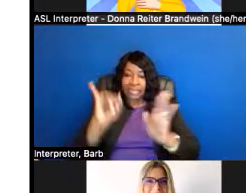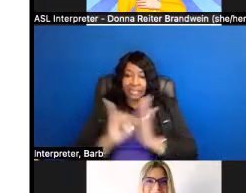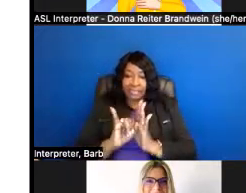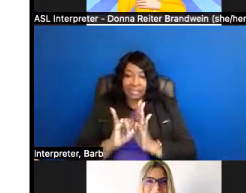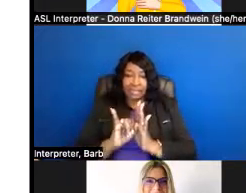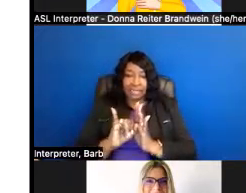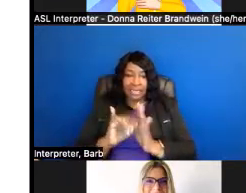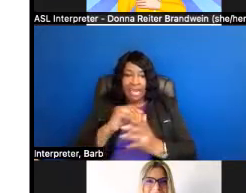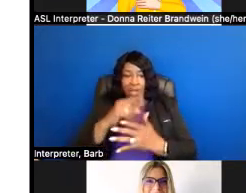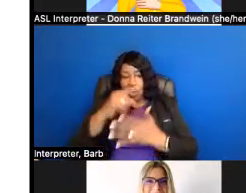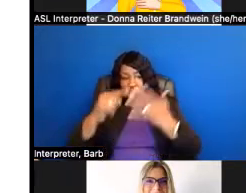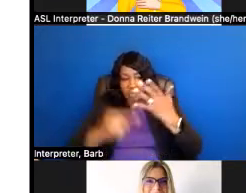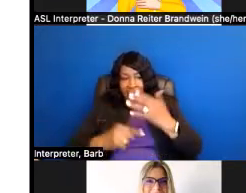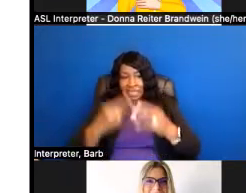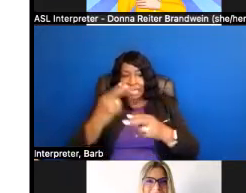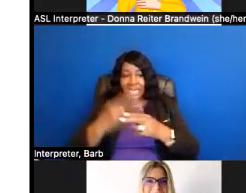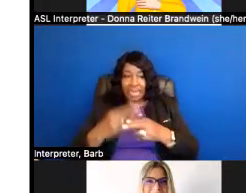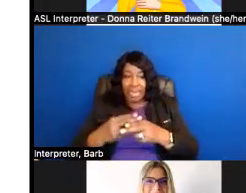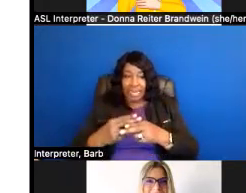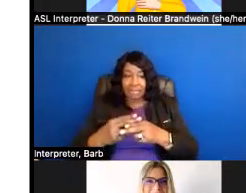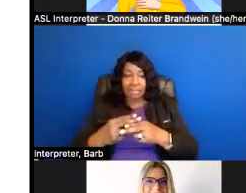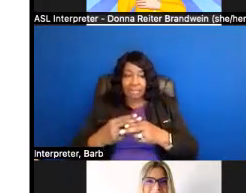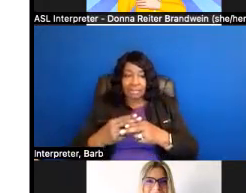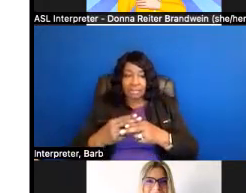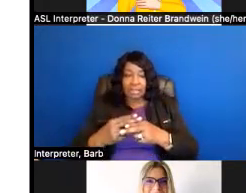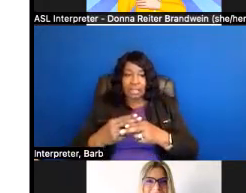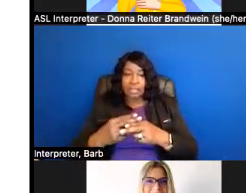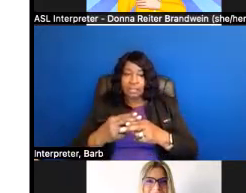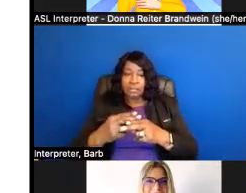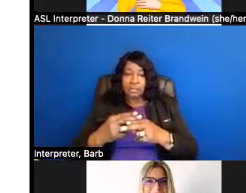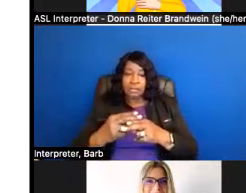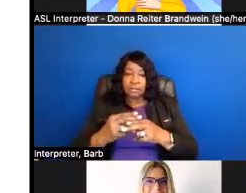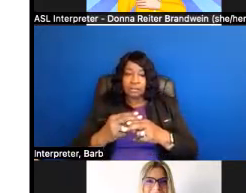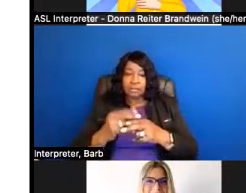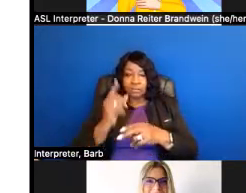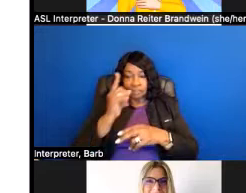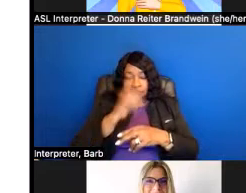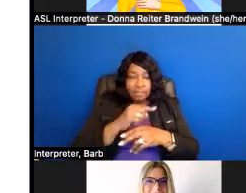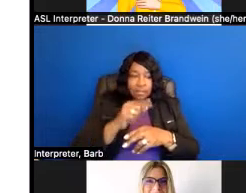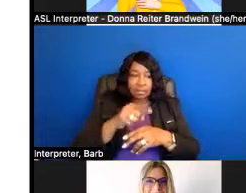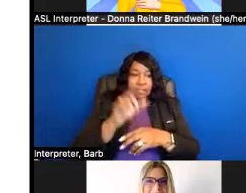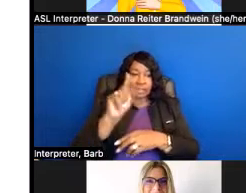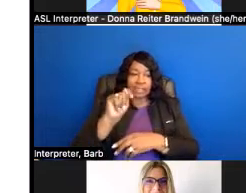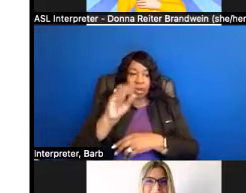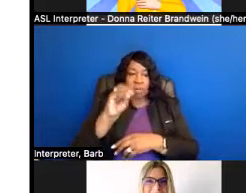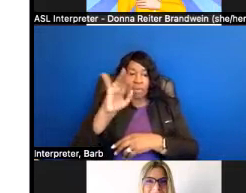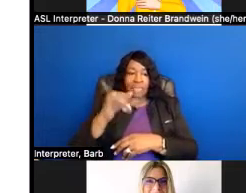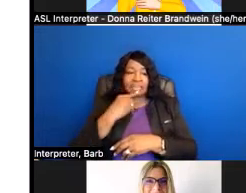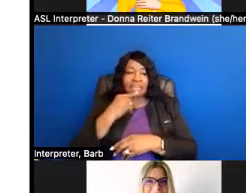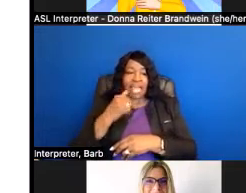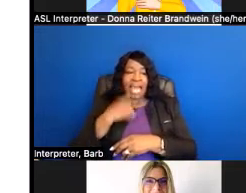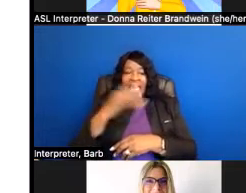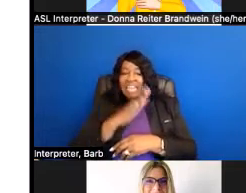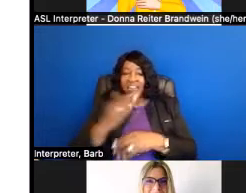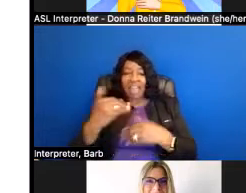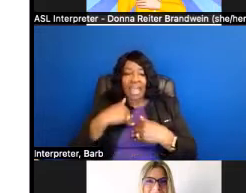And all these names are pseudonyms. So Toby says, "I've never had a letter of accommodation before.